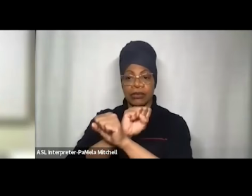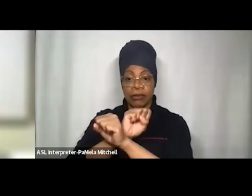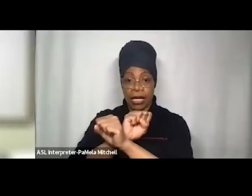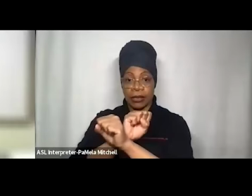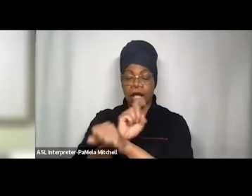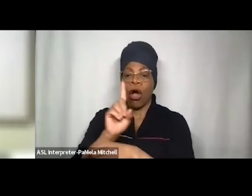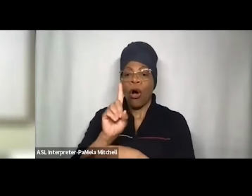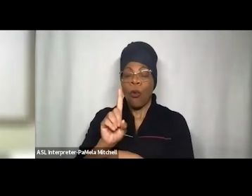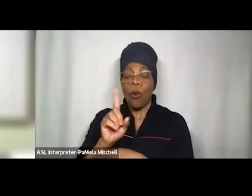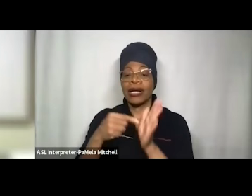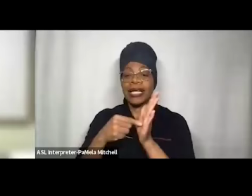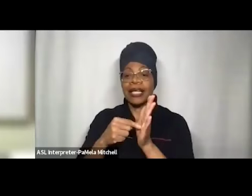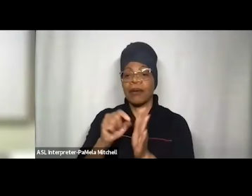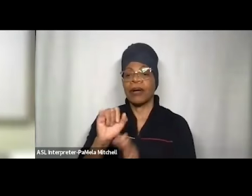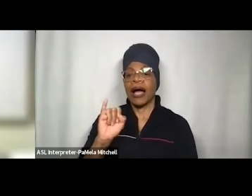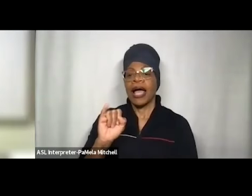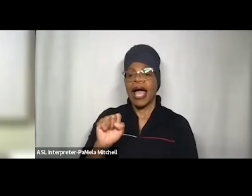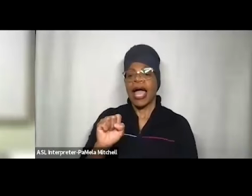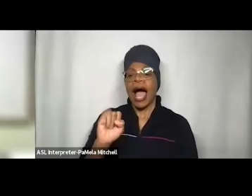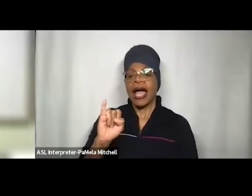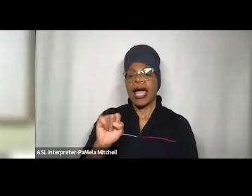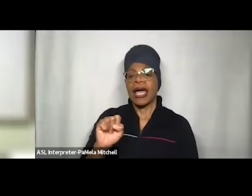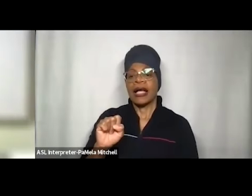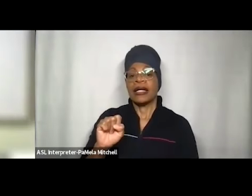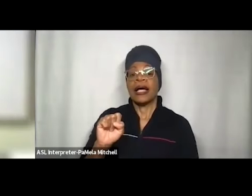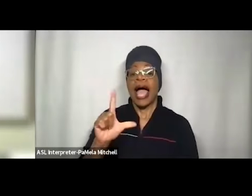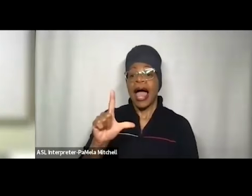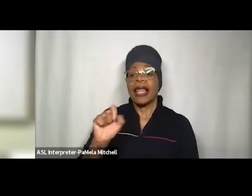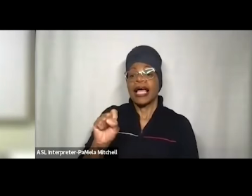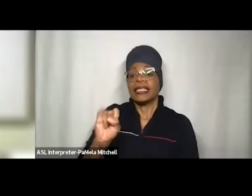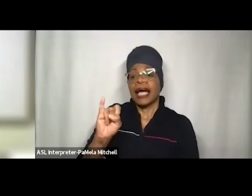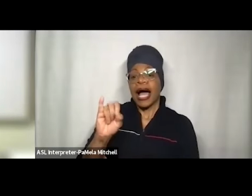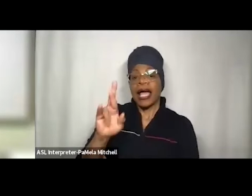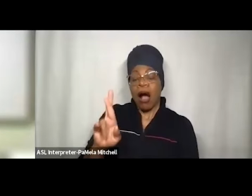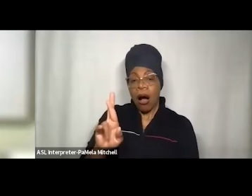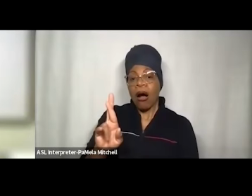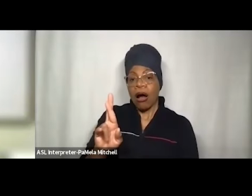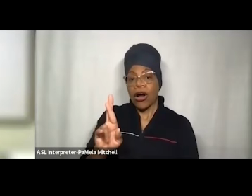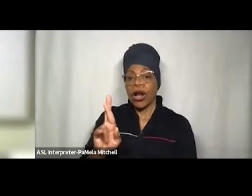the LSIR, which I believe is the most commonly used risk assessment instrument